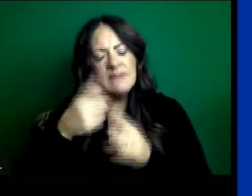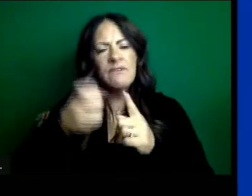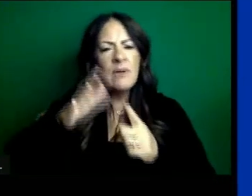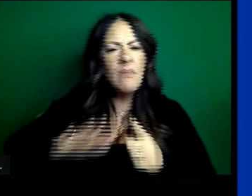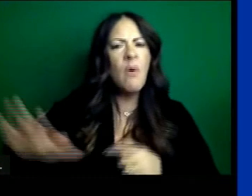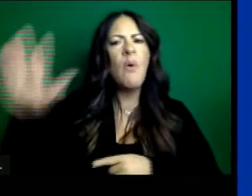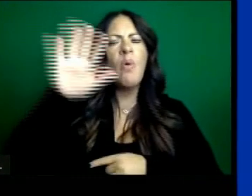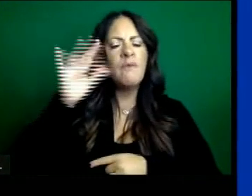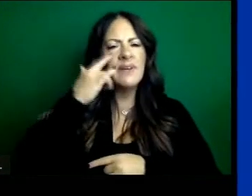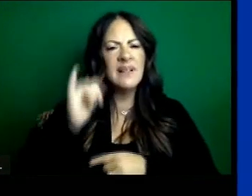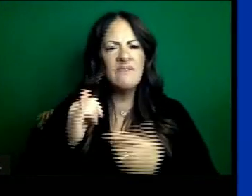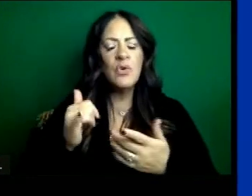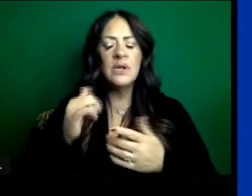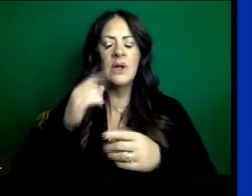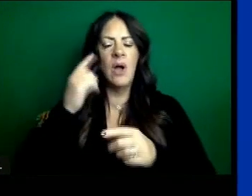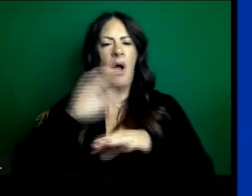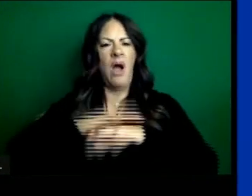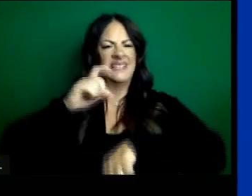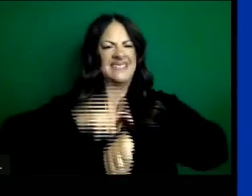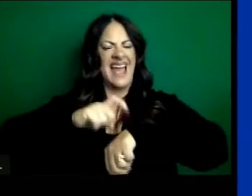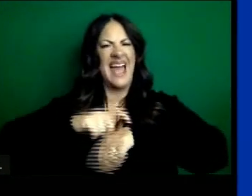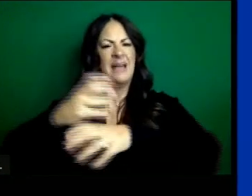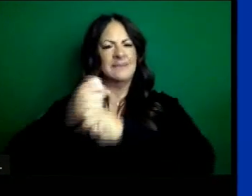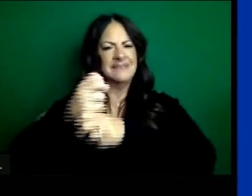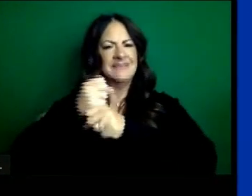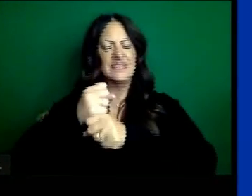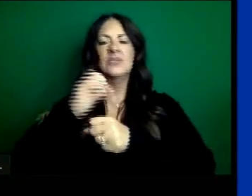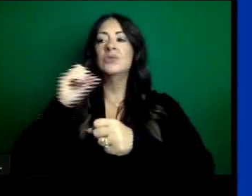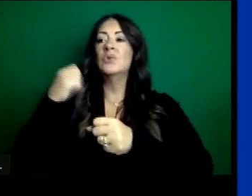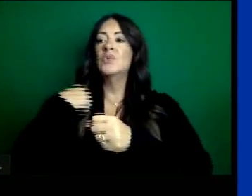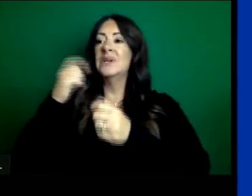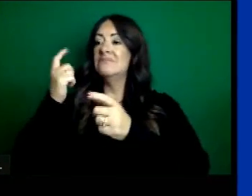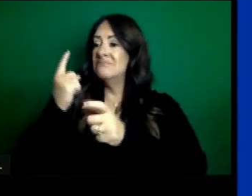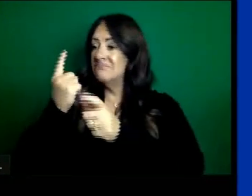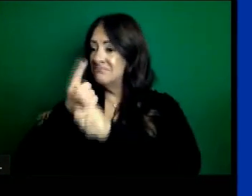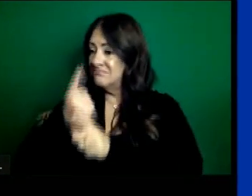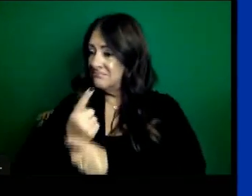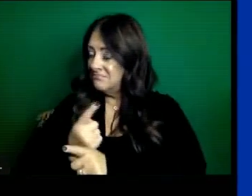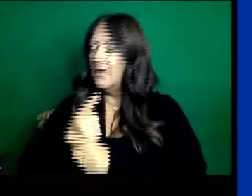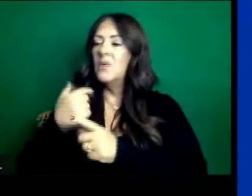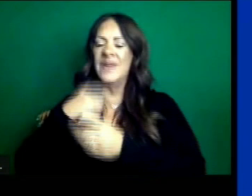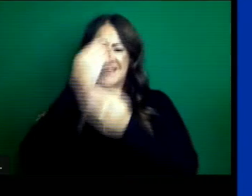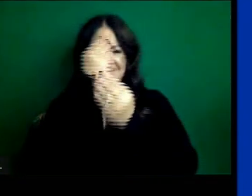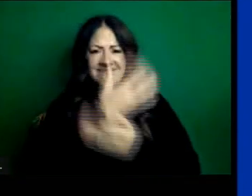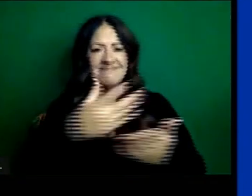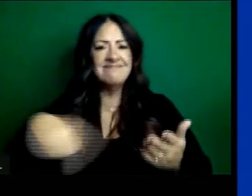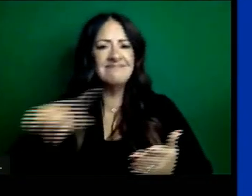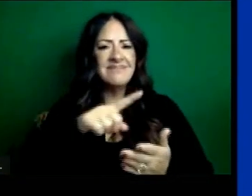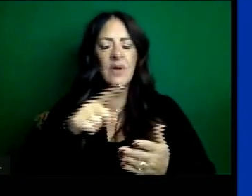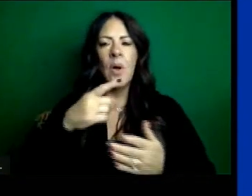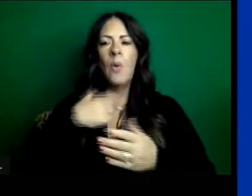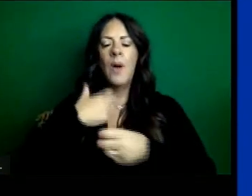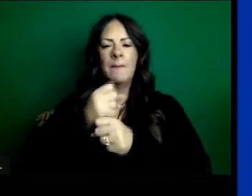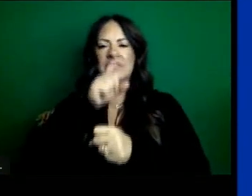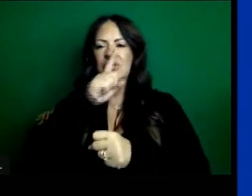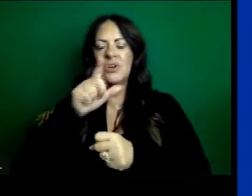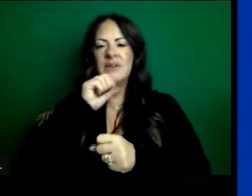AROUND THE CLOCK ON THE DATA ISSUES AS YOU WILL SEE IN A FUTURE SLIDE, GETTING MORE OF THAT DATA IN A TIMELY WAY SO WE